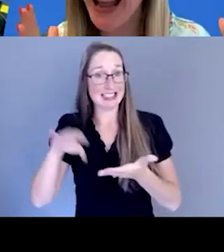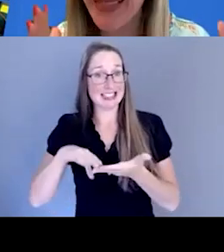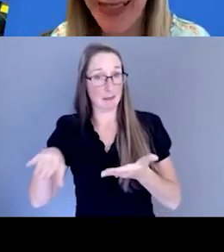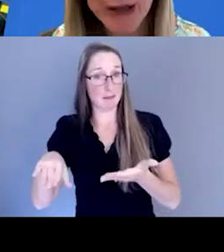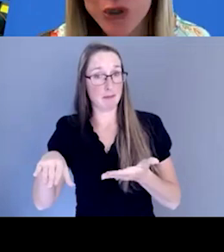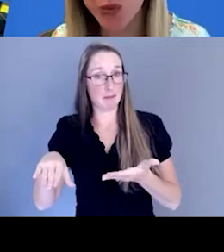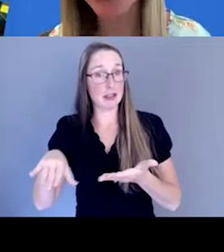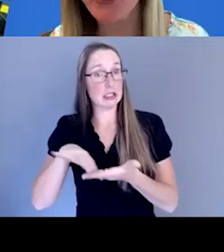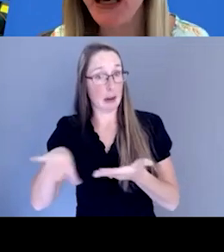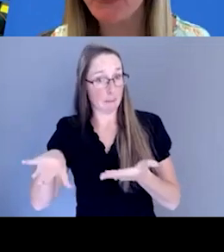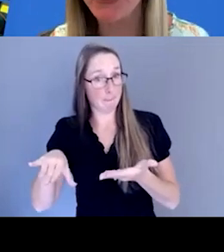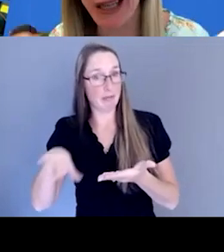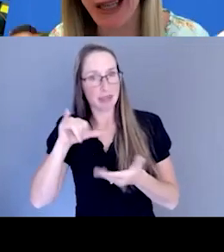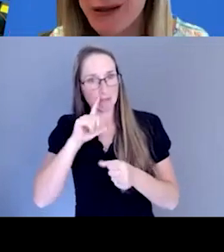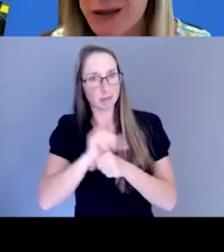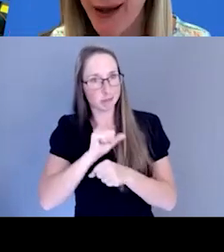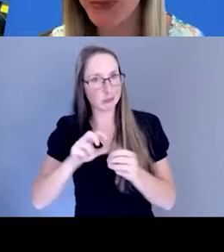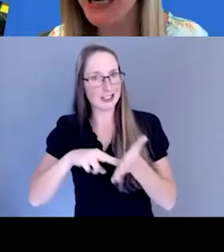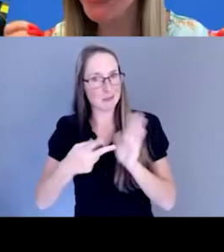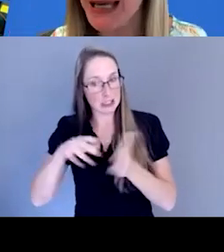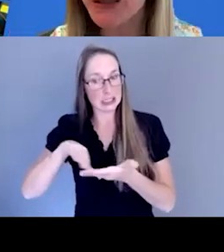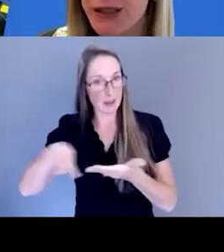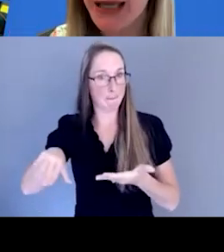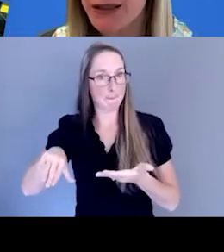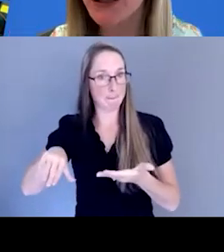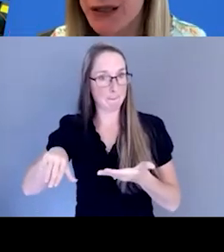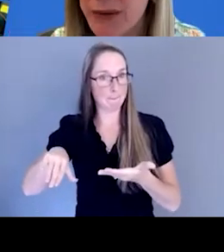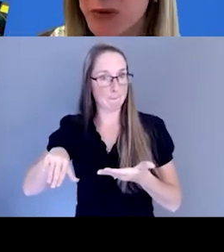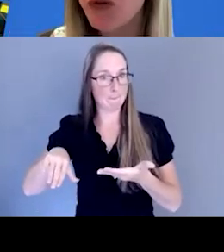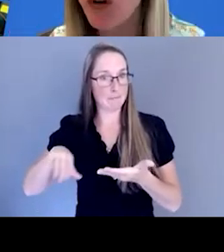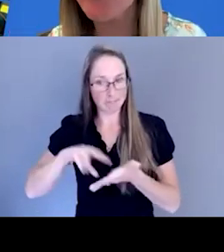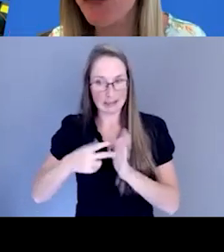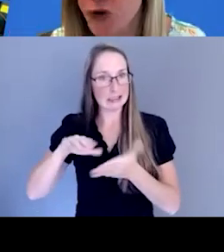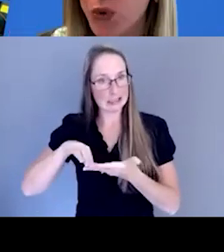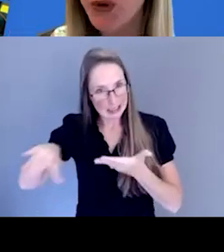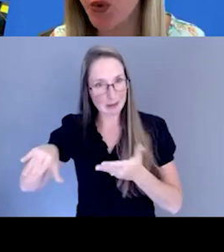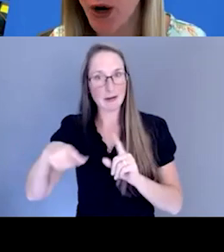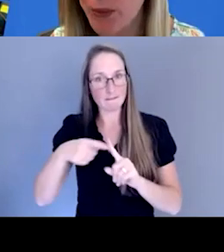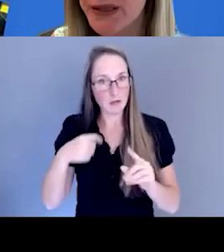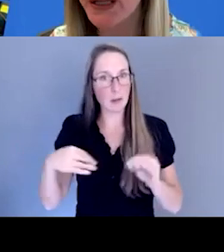and that truly means it's exempt, it's exempt from further requirements